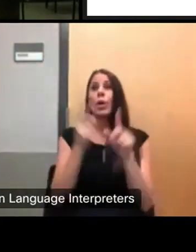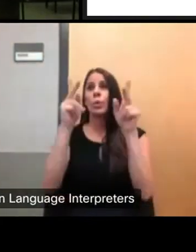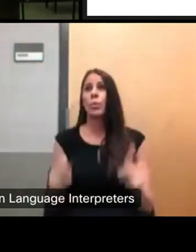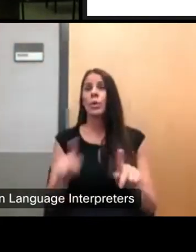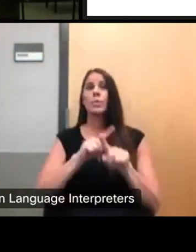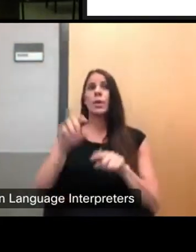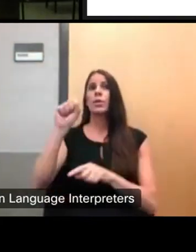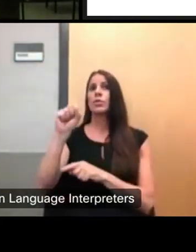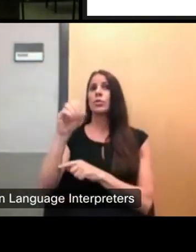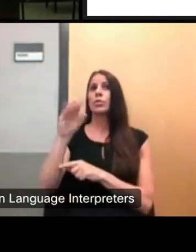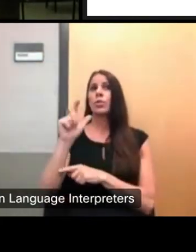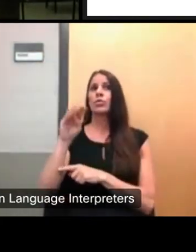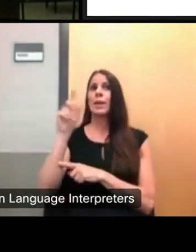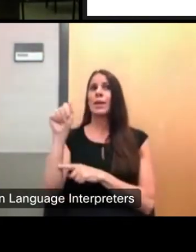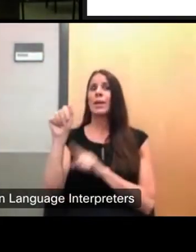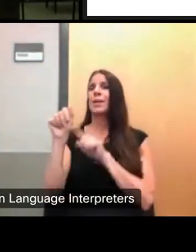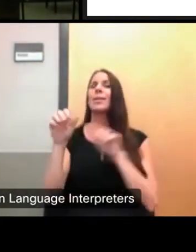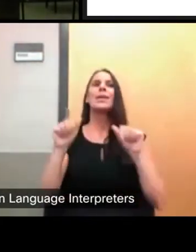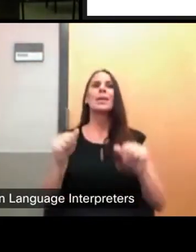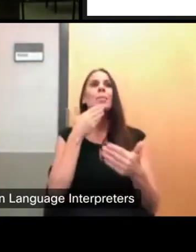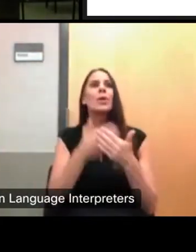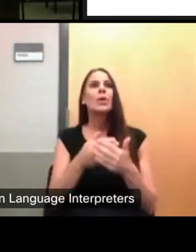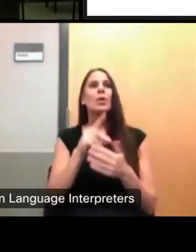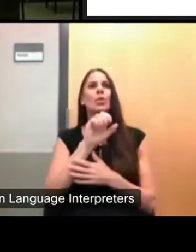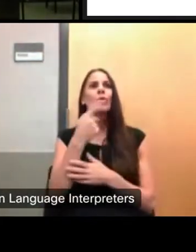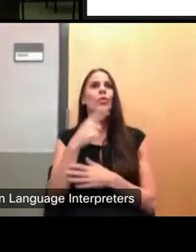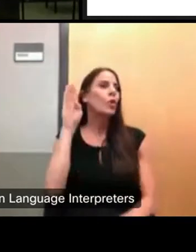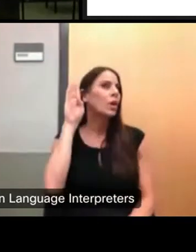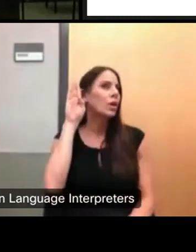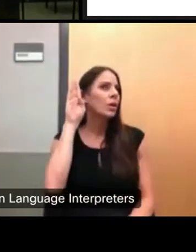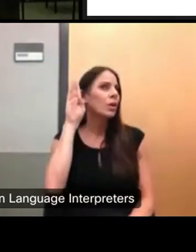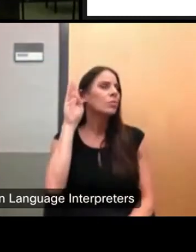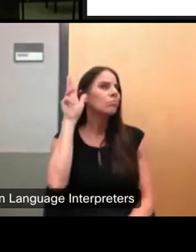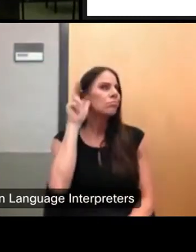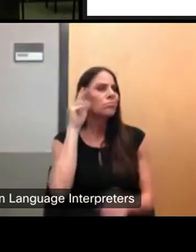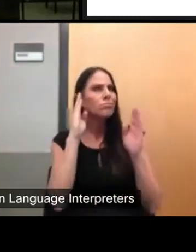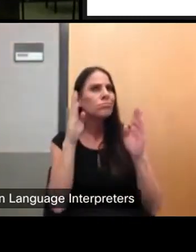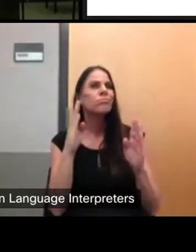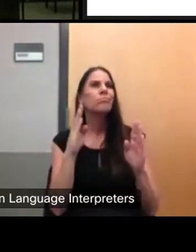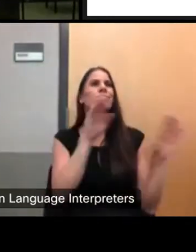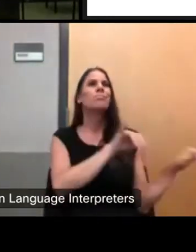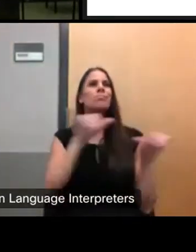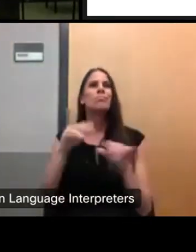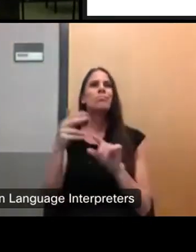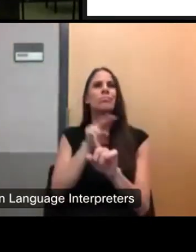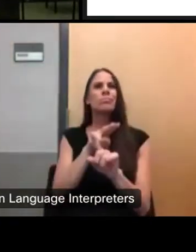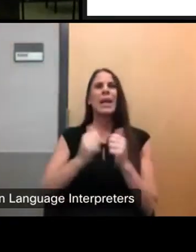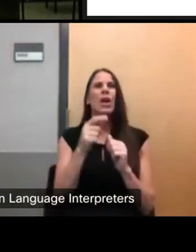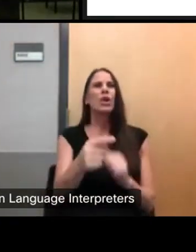media can also be a really good tool for listening. So, you know, from the state perspective, or the work that you're all doing, like, how do you think of social media more as a listening